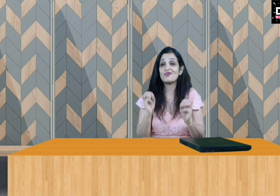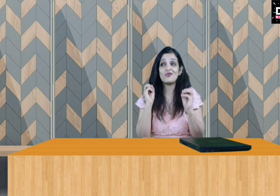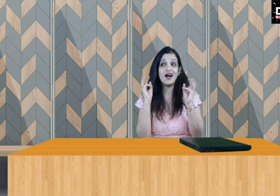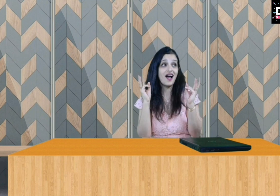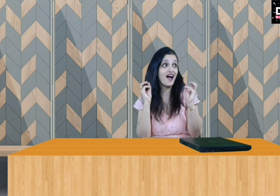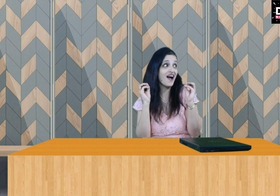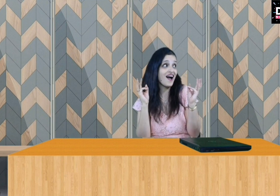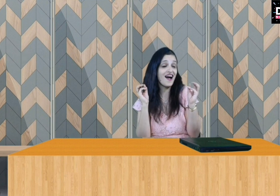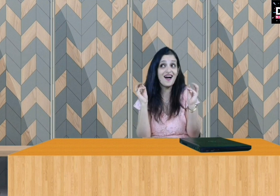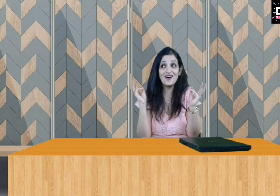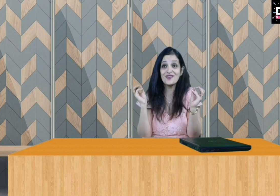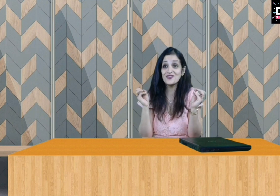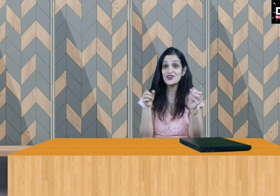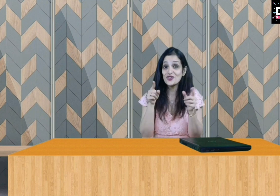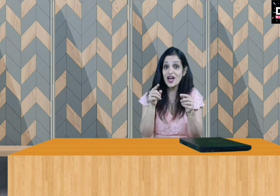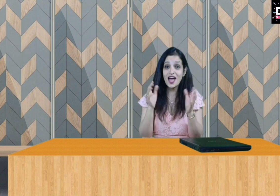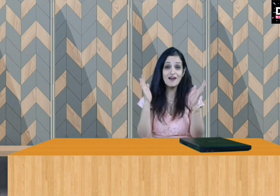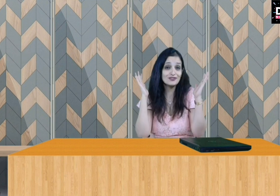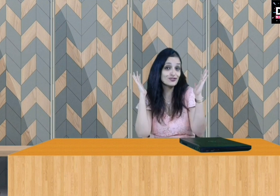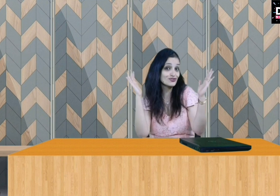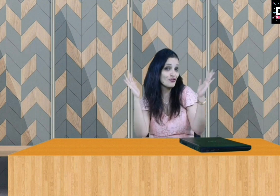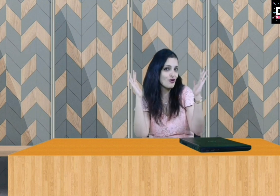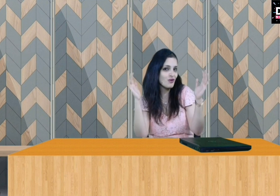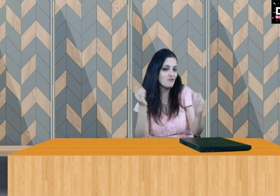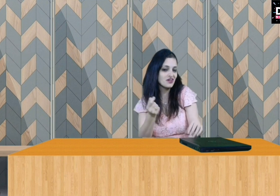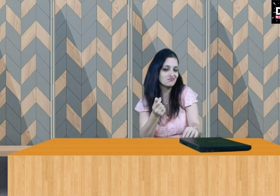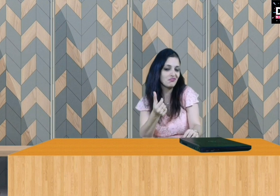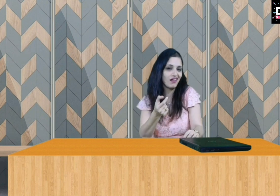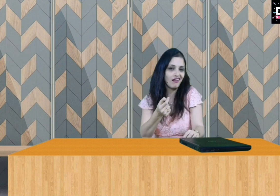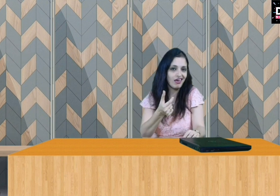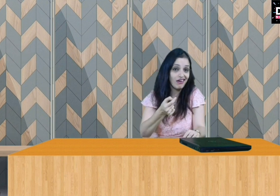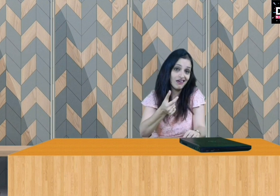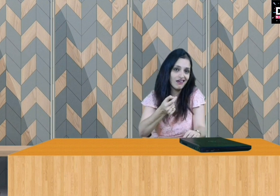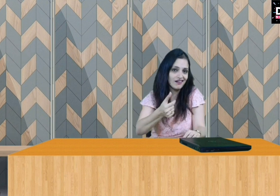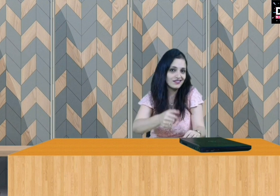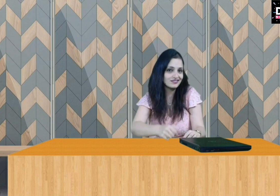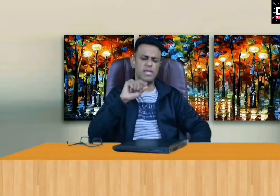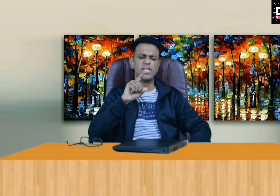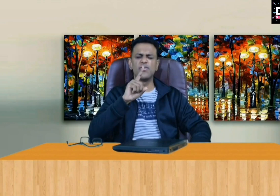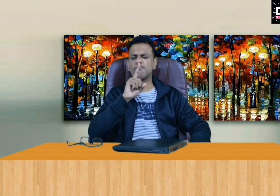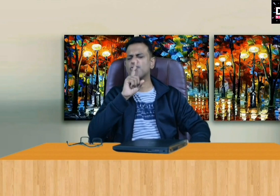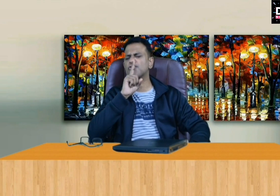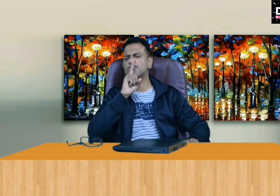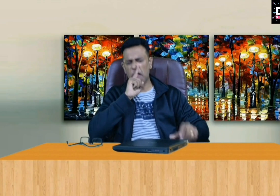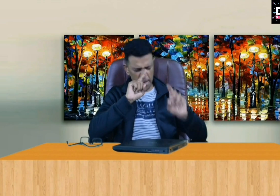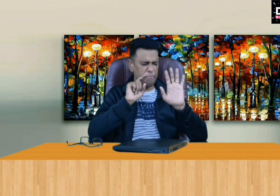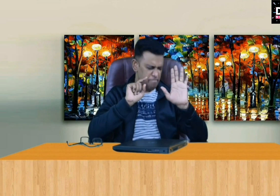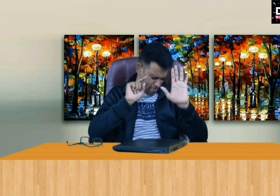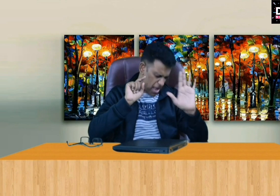Wow....you have too much money Shut Up!